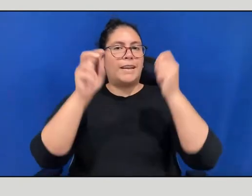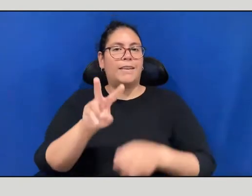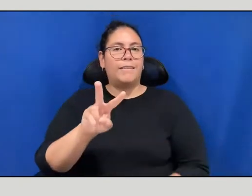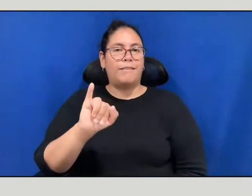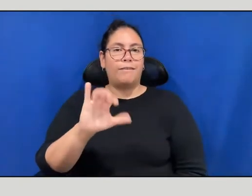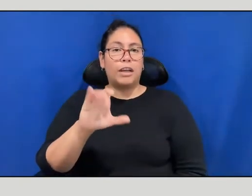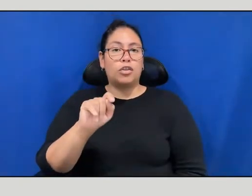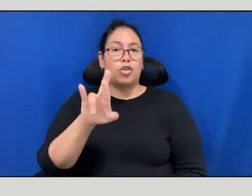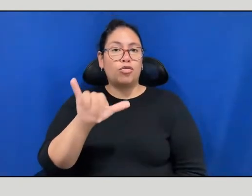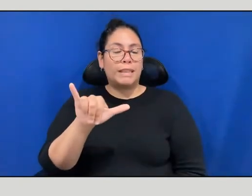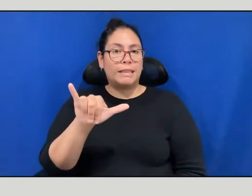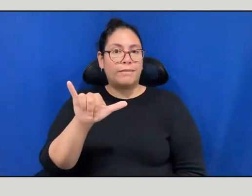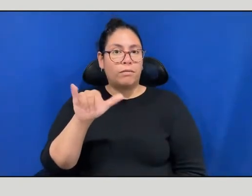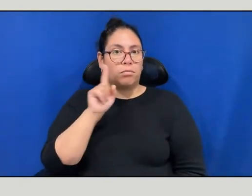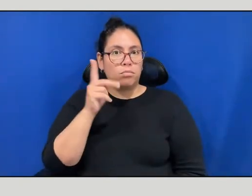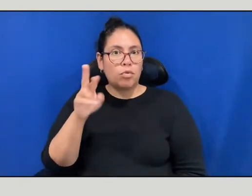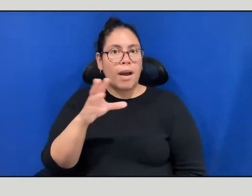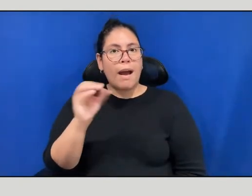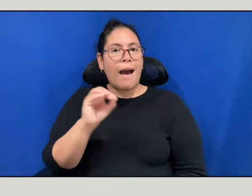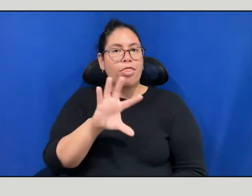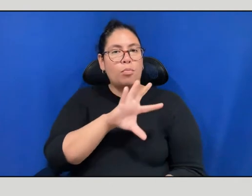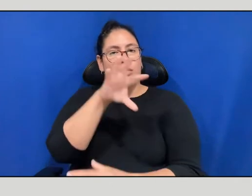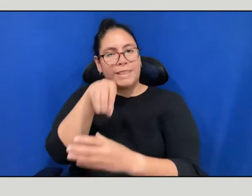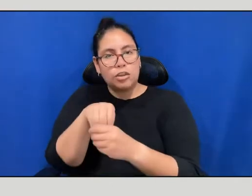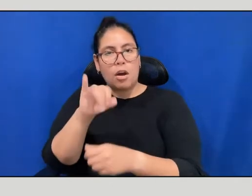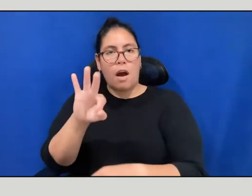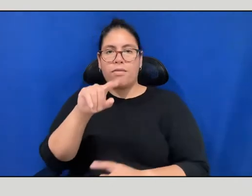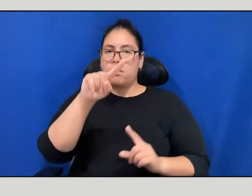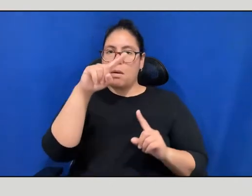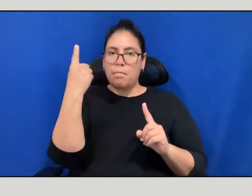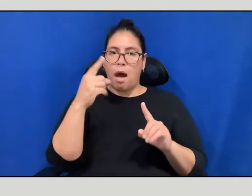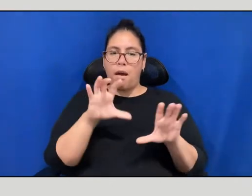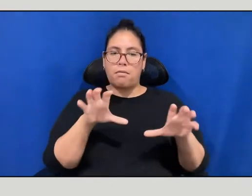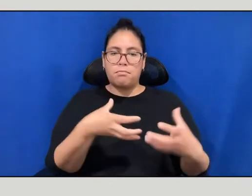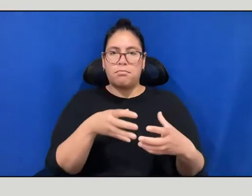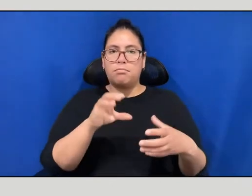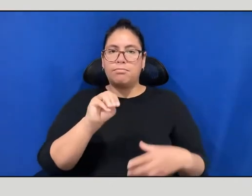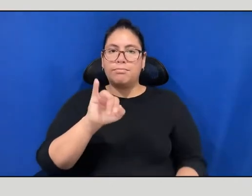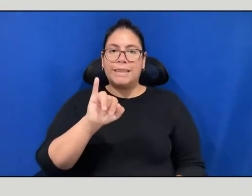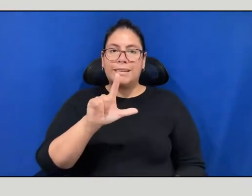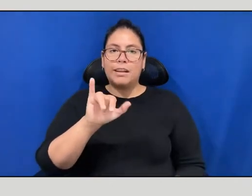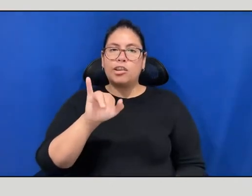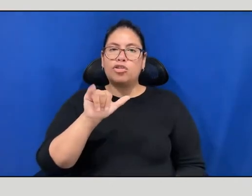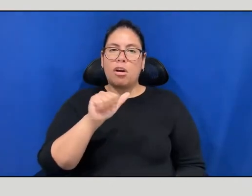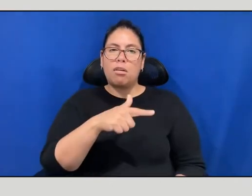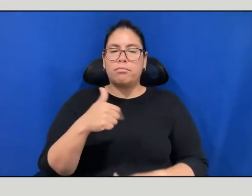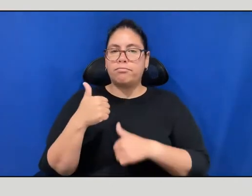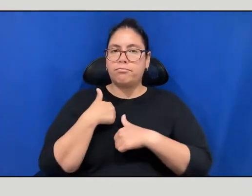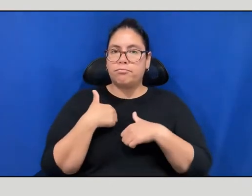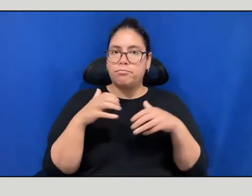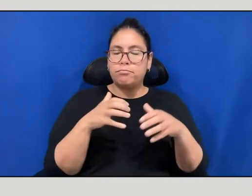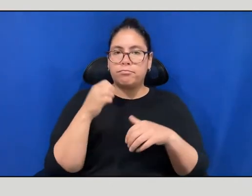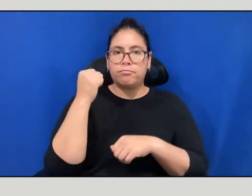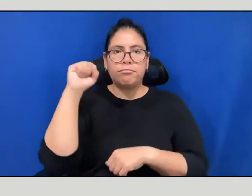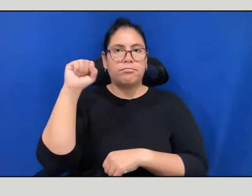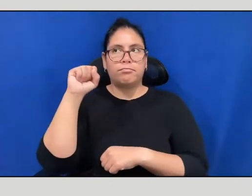but the participation of the Black militia in that victory. That's the reason why the name of it is "Vencedor."